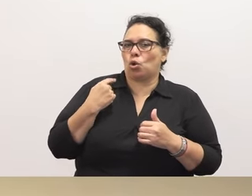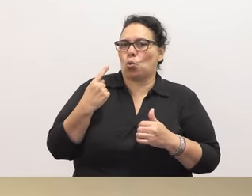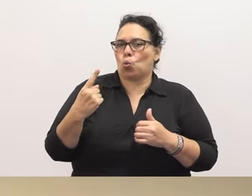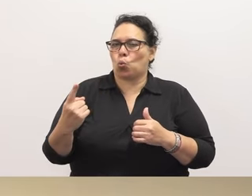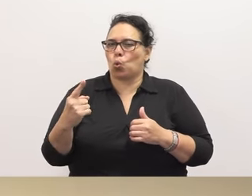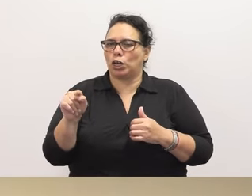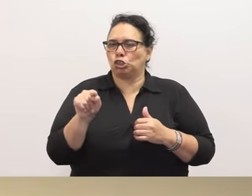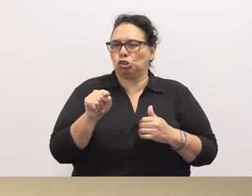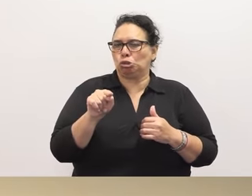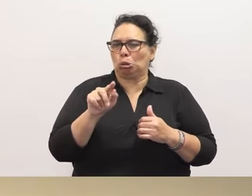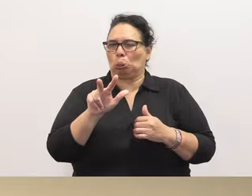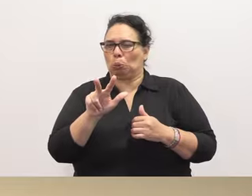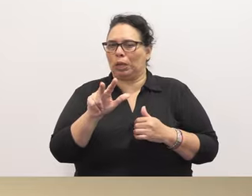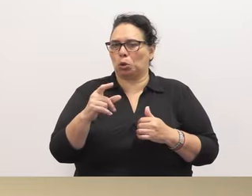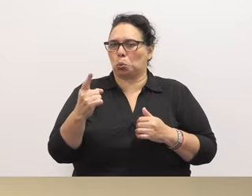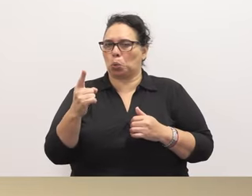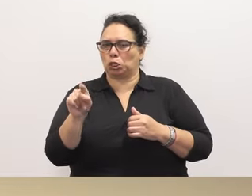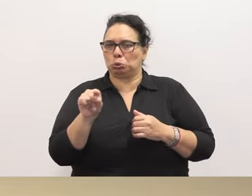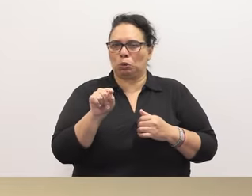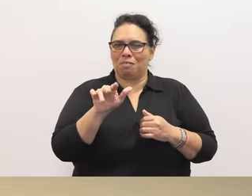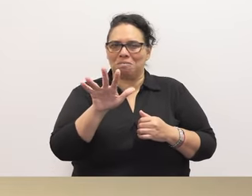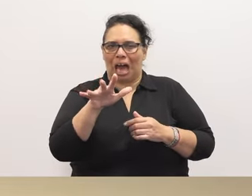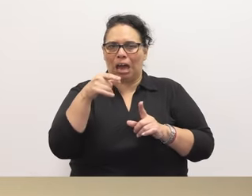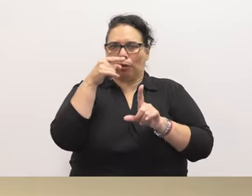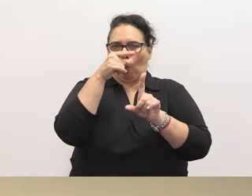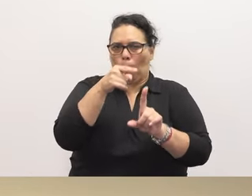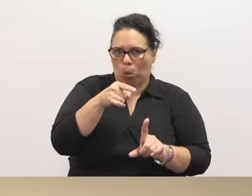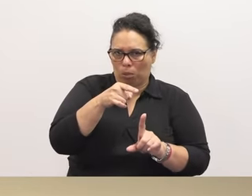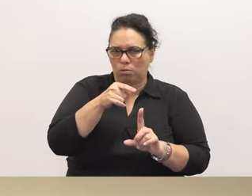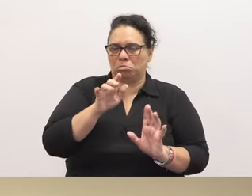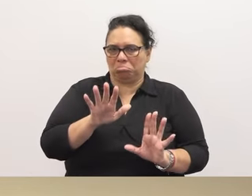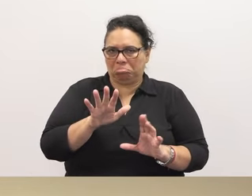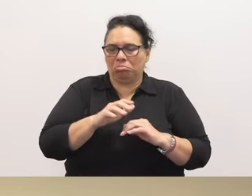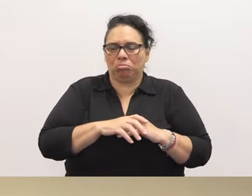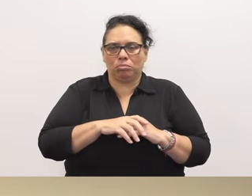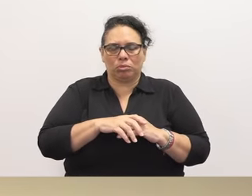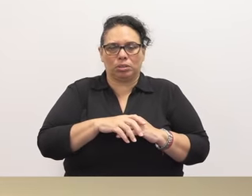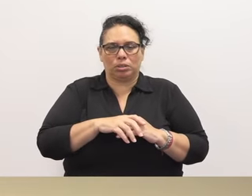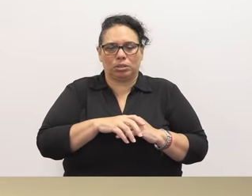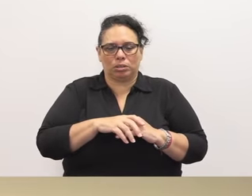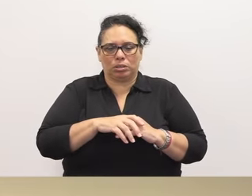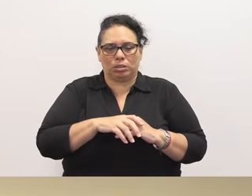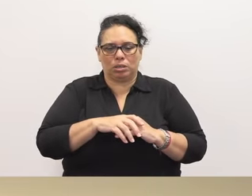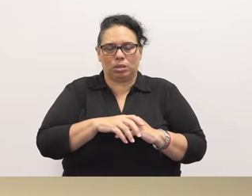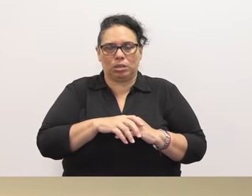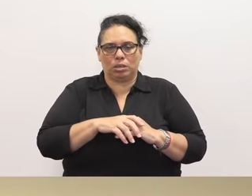Recognizing that more of them means that you should expect less growth for each of them.